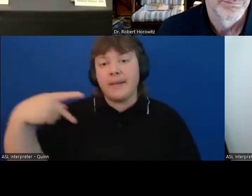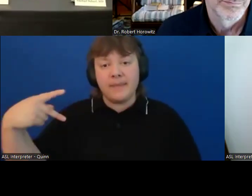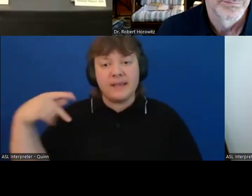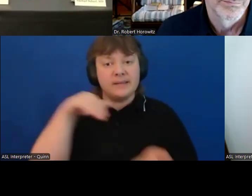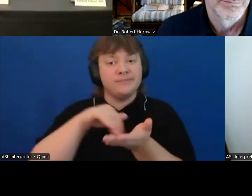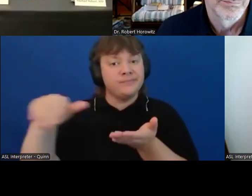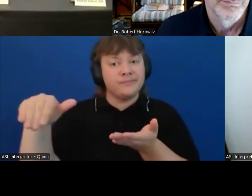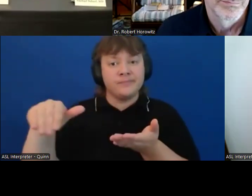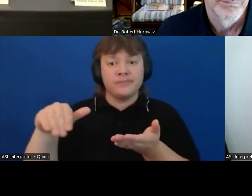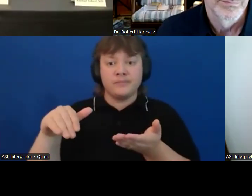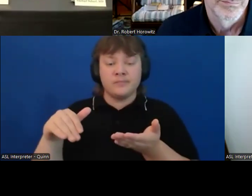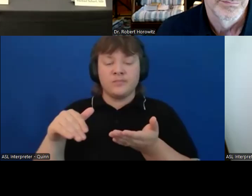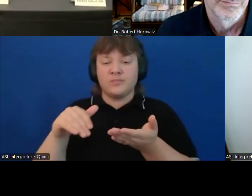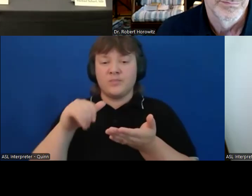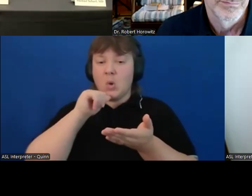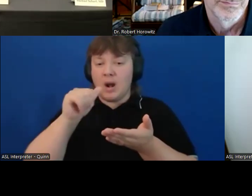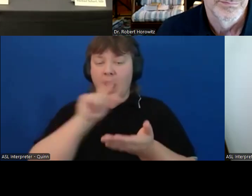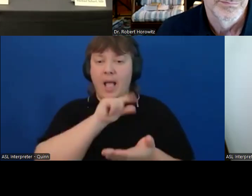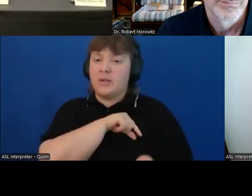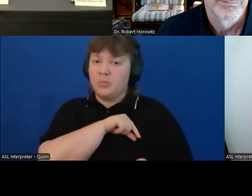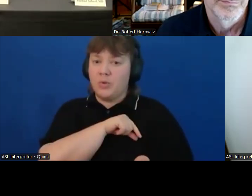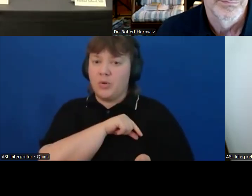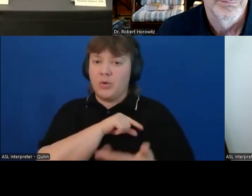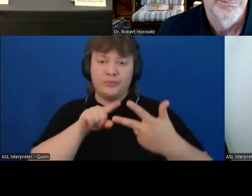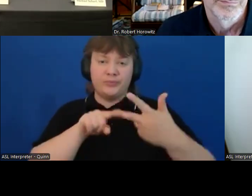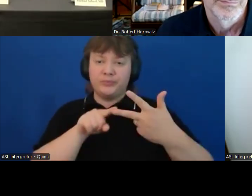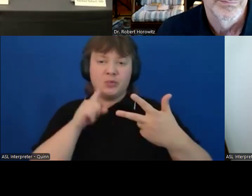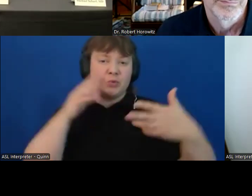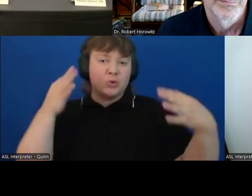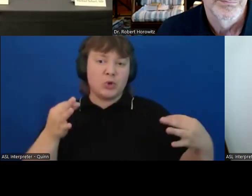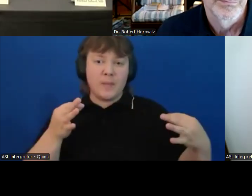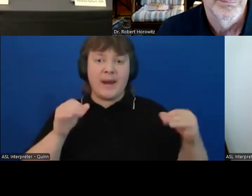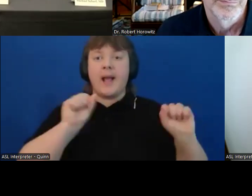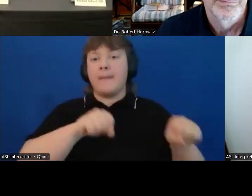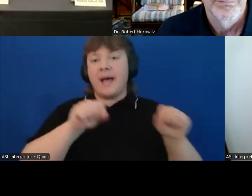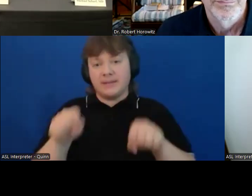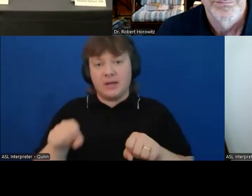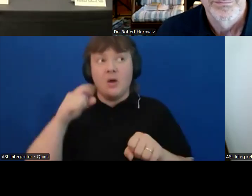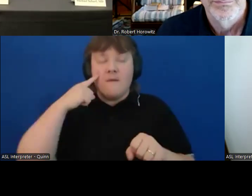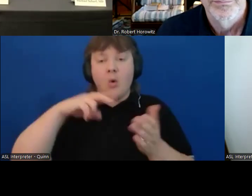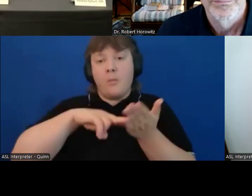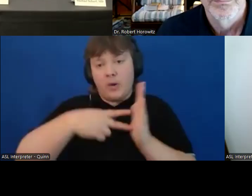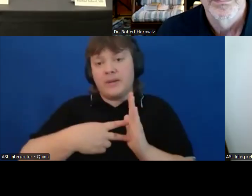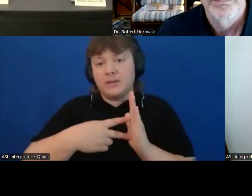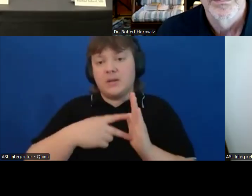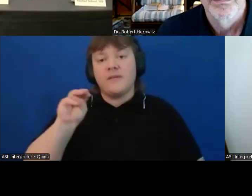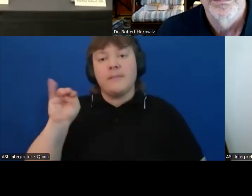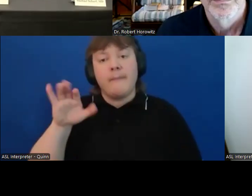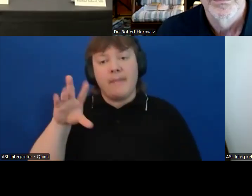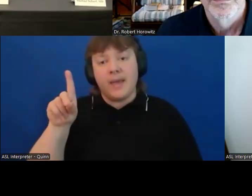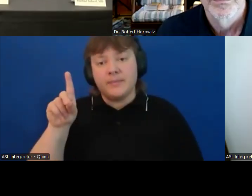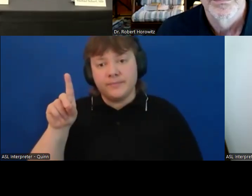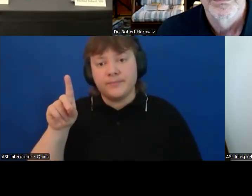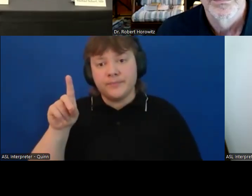uh who clearly are not uh eligible to uh determine capacity for the purpose of the uh made uh uh